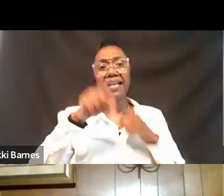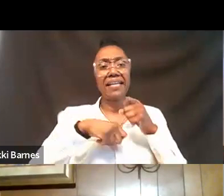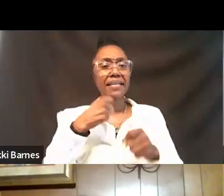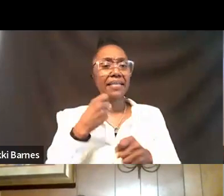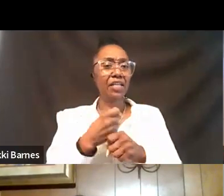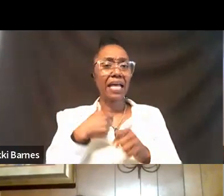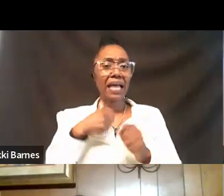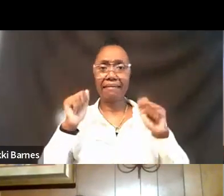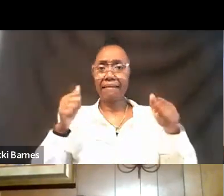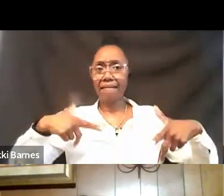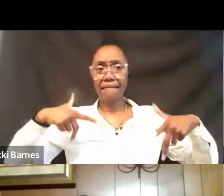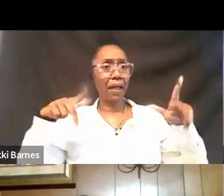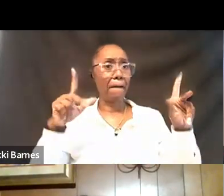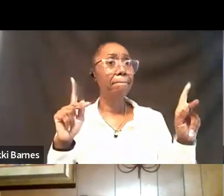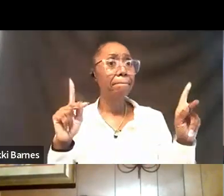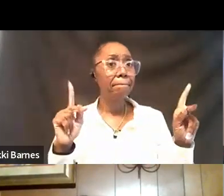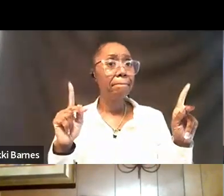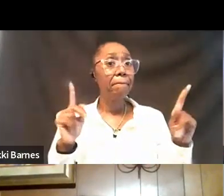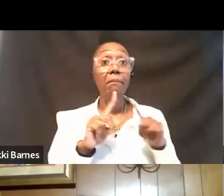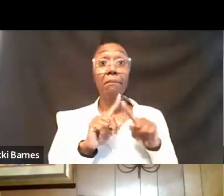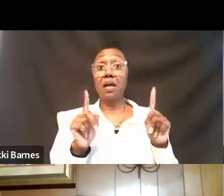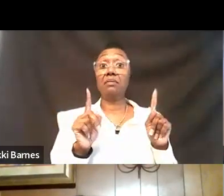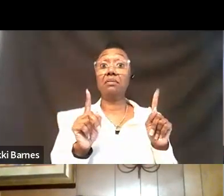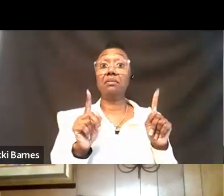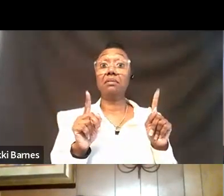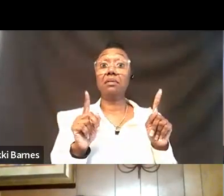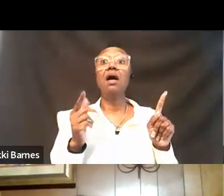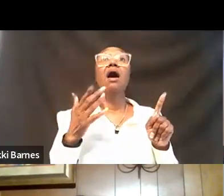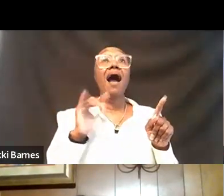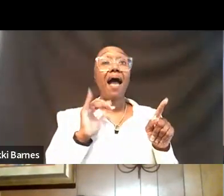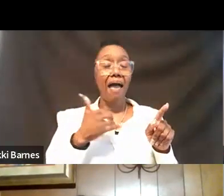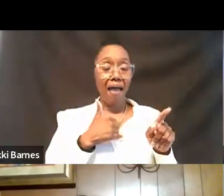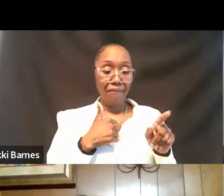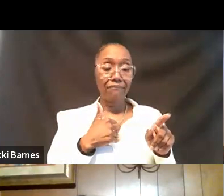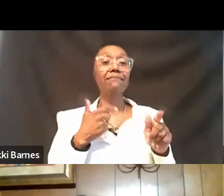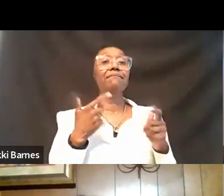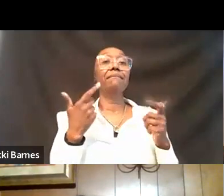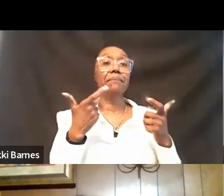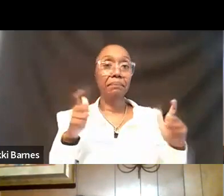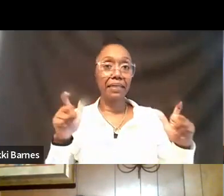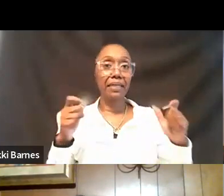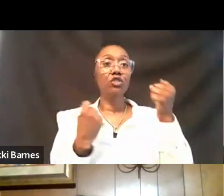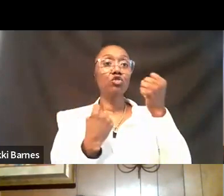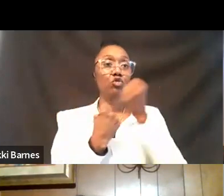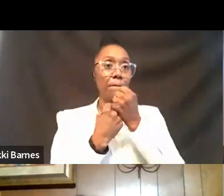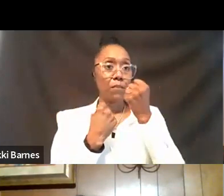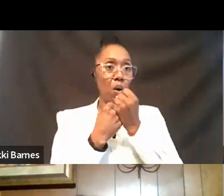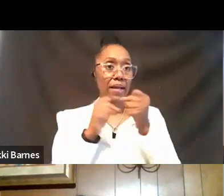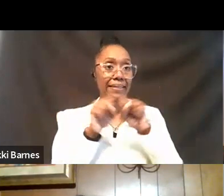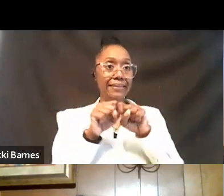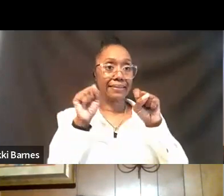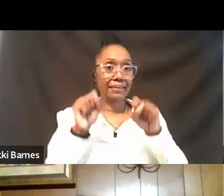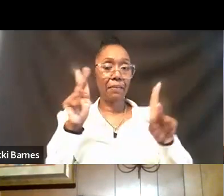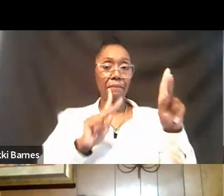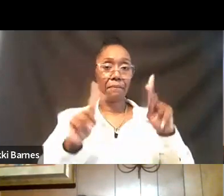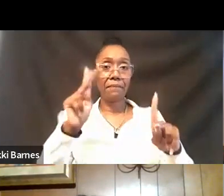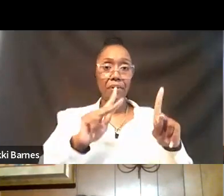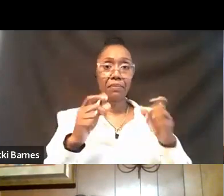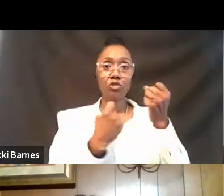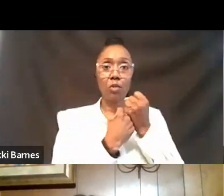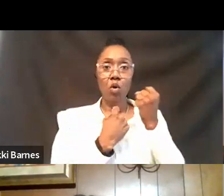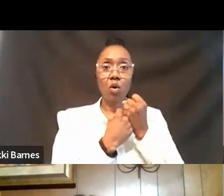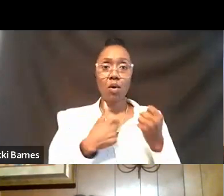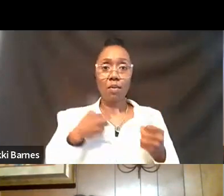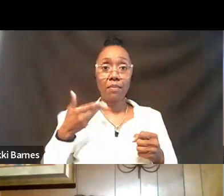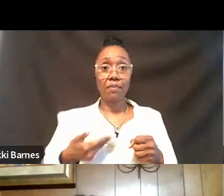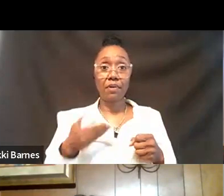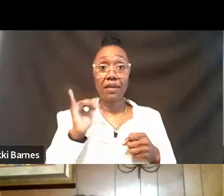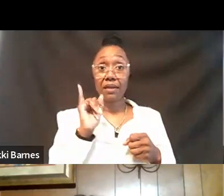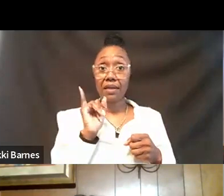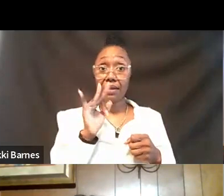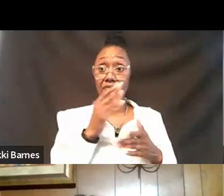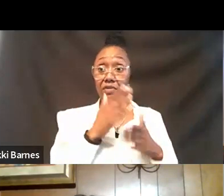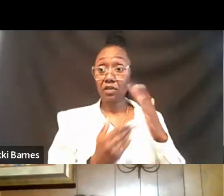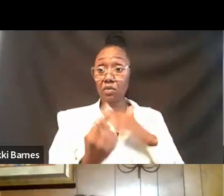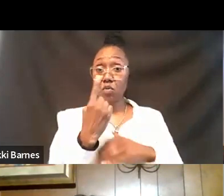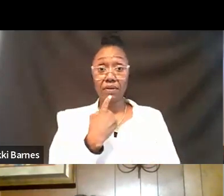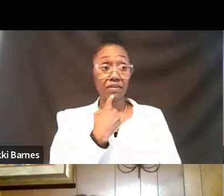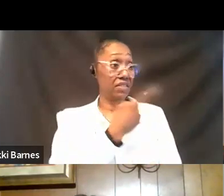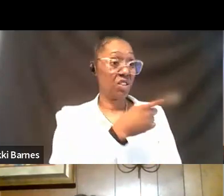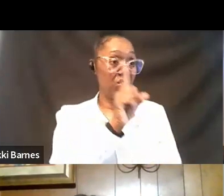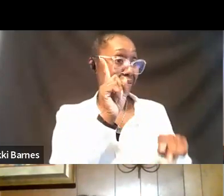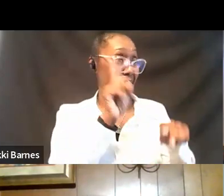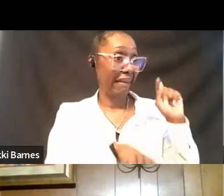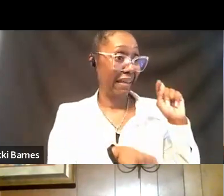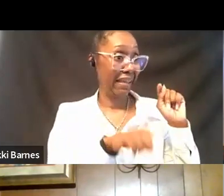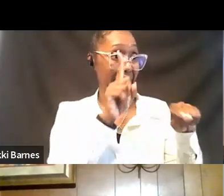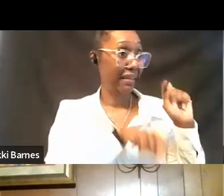But With the with a good support system. And. And if somebody does, Say that oh, you can't do anything Make that your fuel.